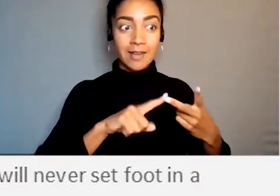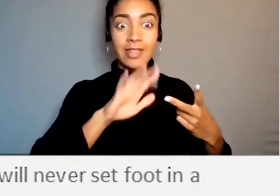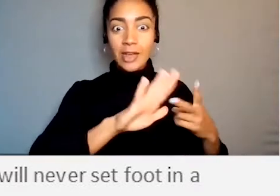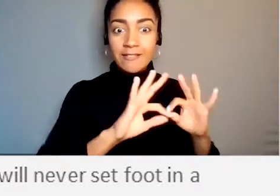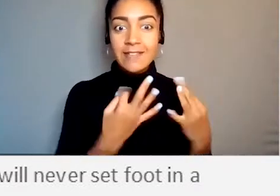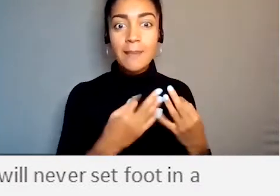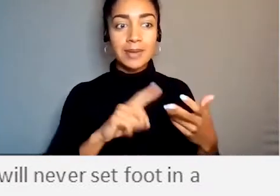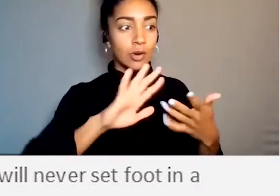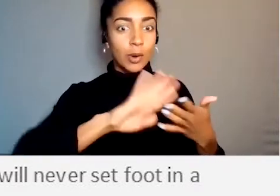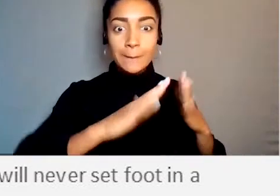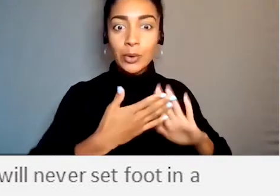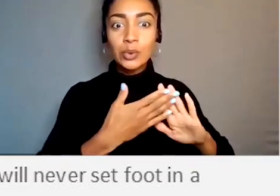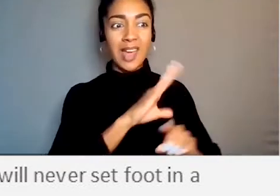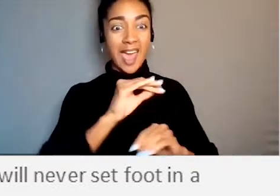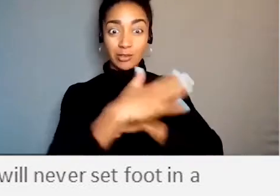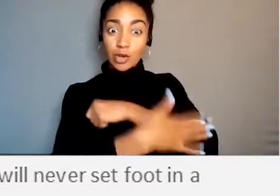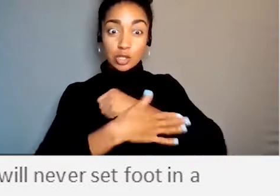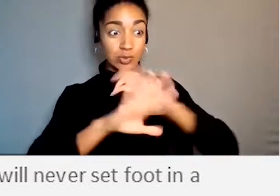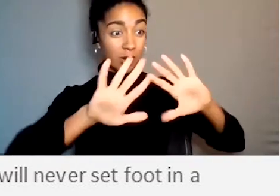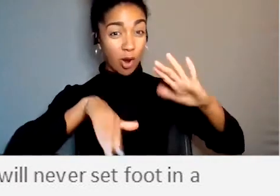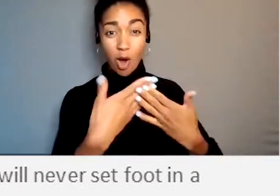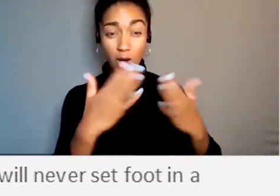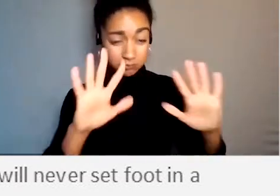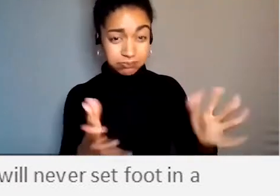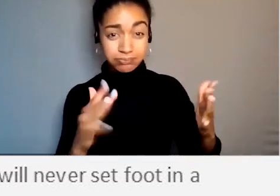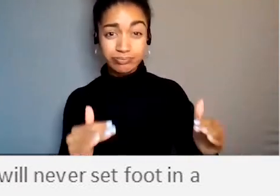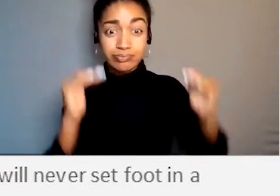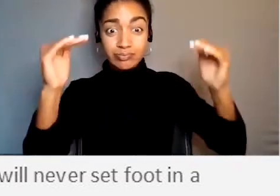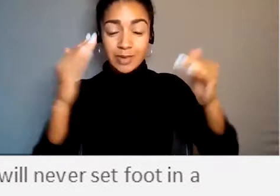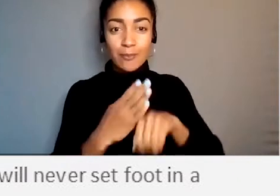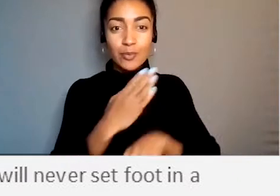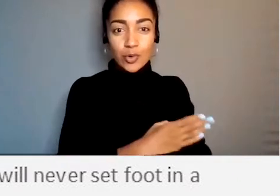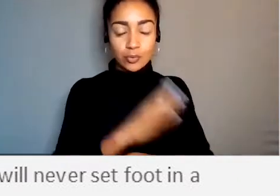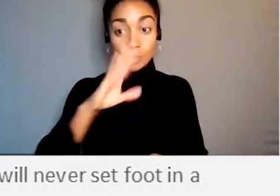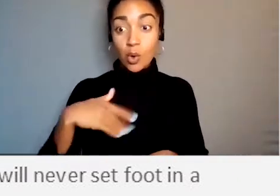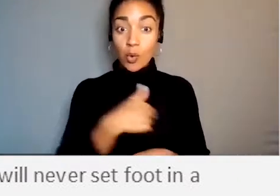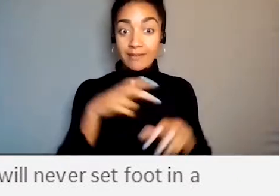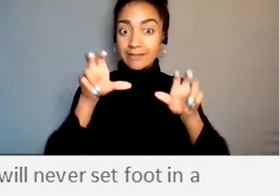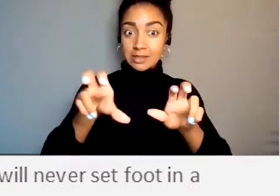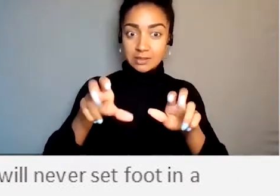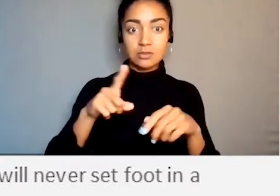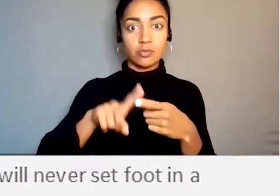We know that investing in girls’ education gives us one of the highest returns on development investments that we can make. One recent study indicates that for every dollar invested into girls’ rights and education,